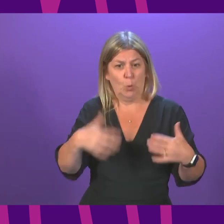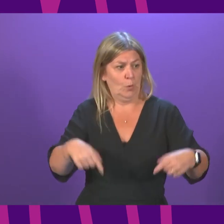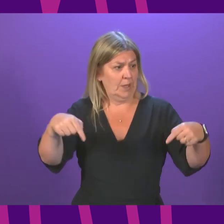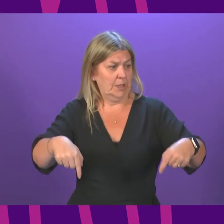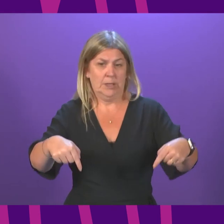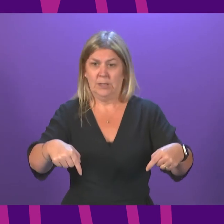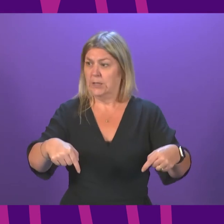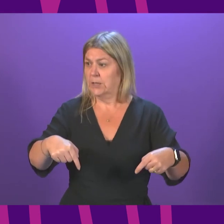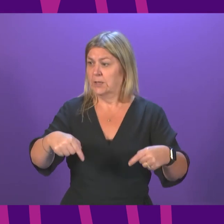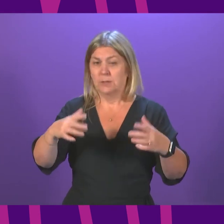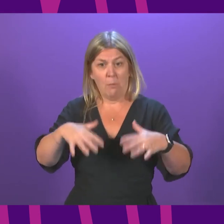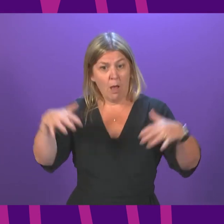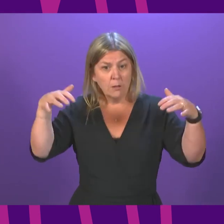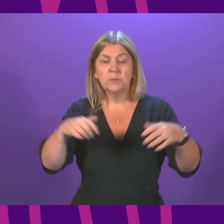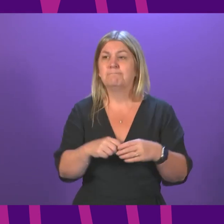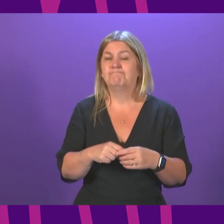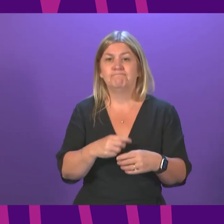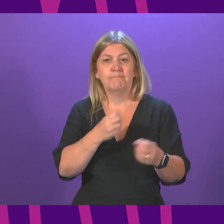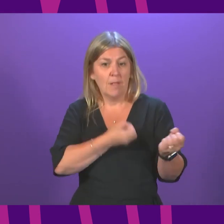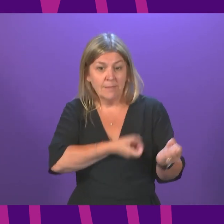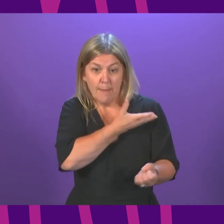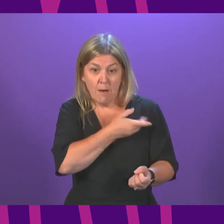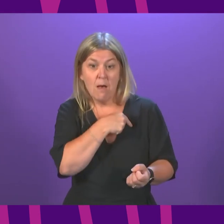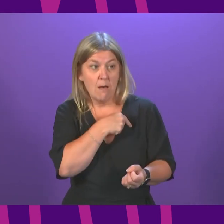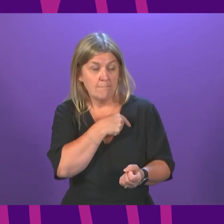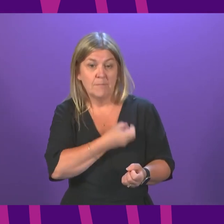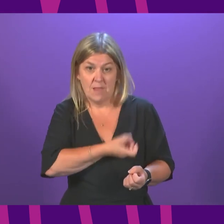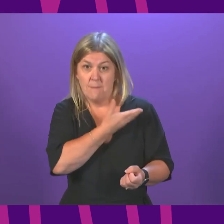as a country. I would like to see us move to a more socialised system of tenure, with